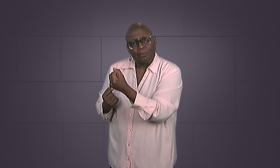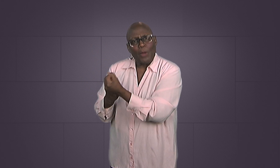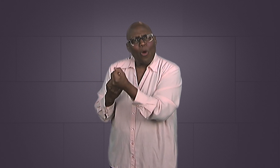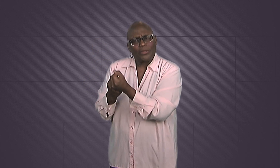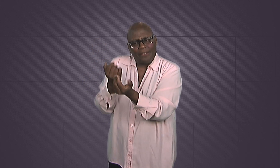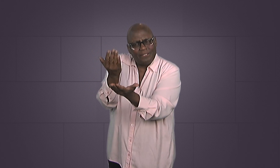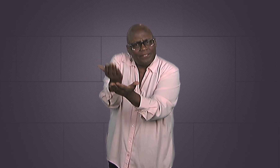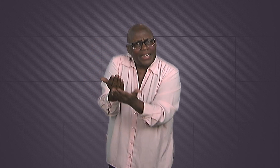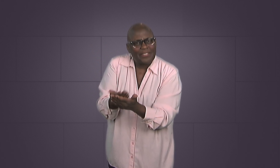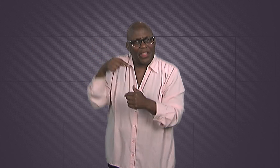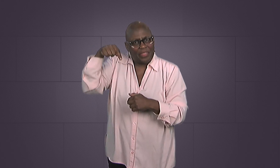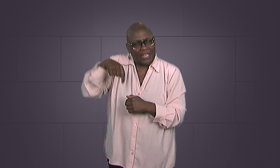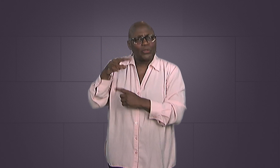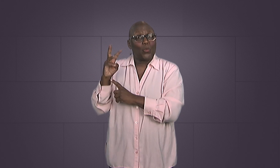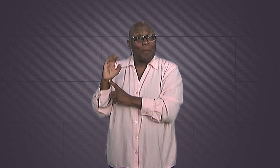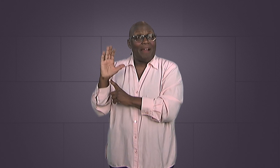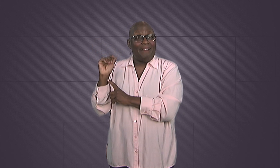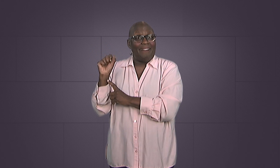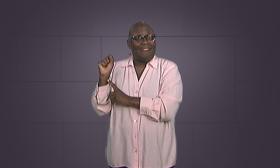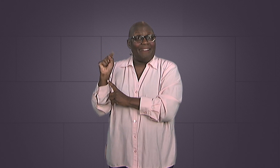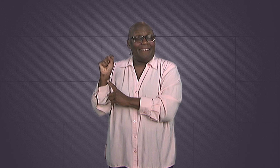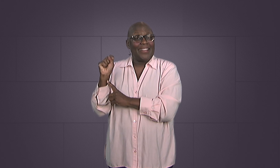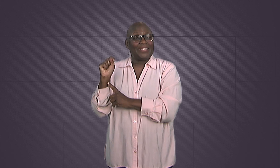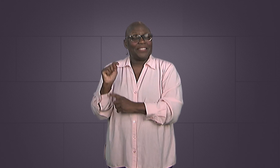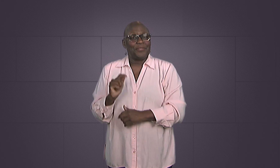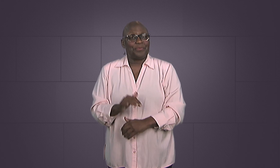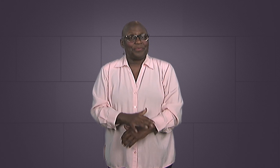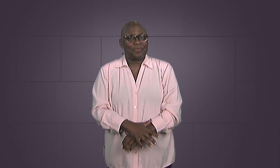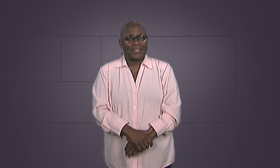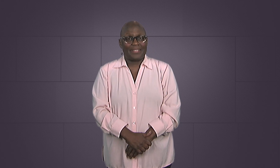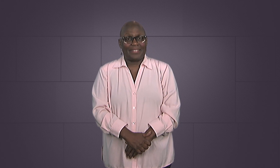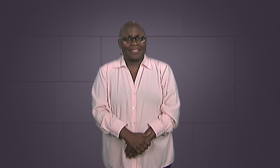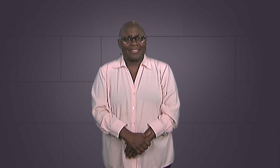for this webcast.